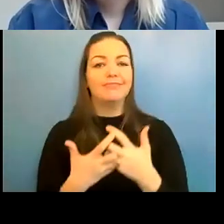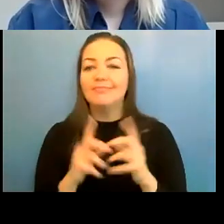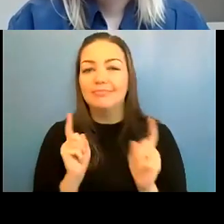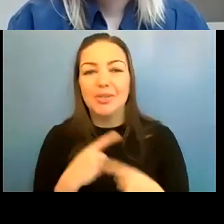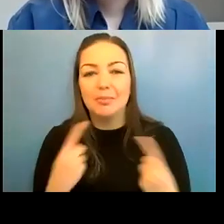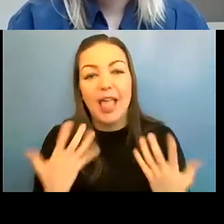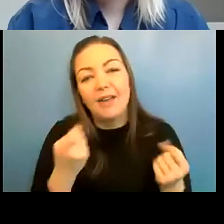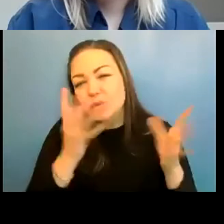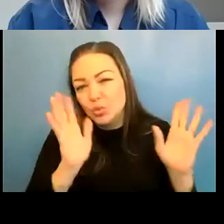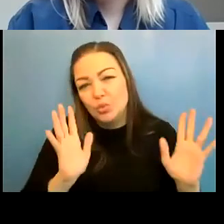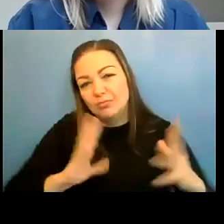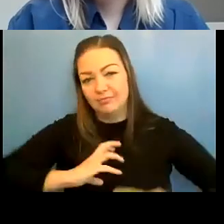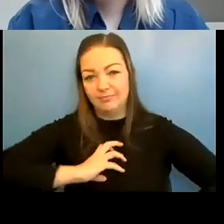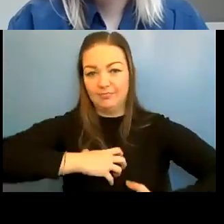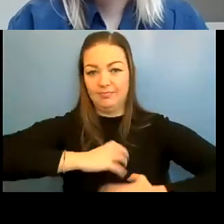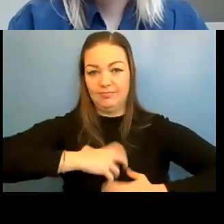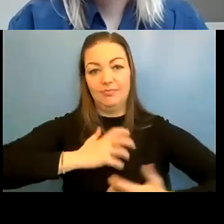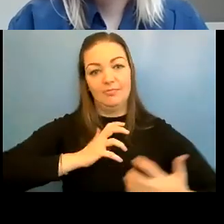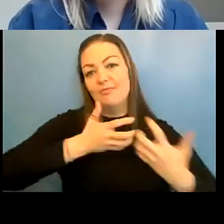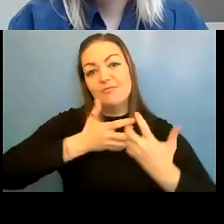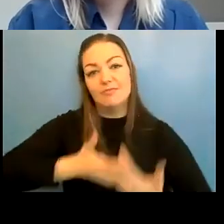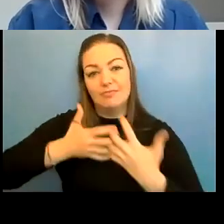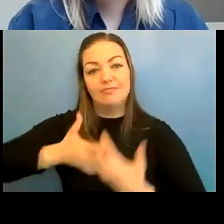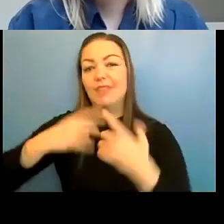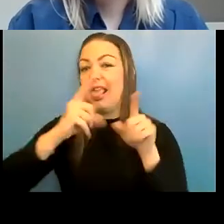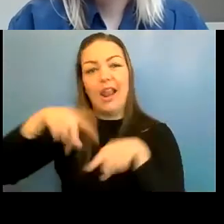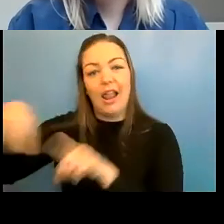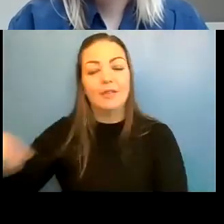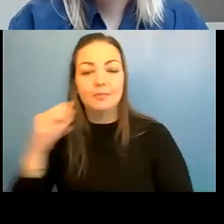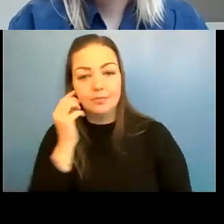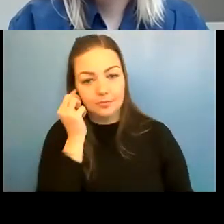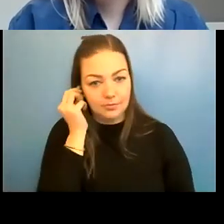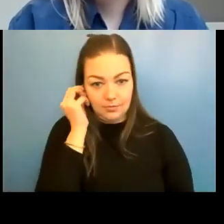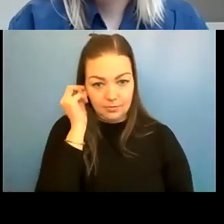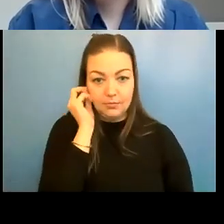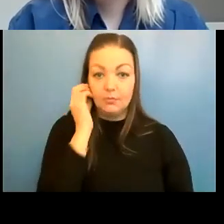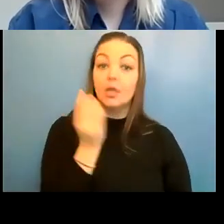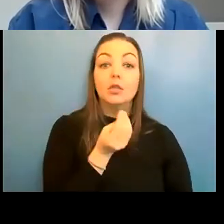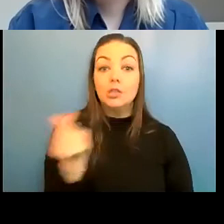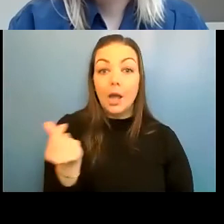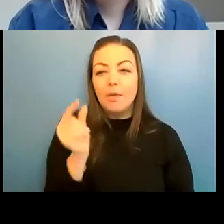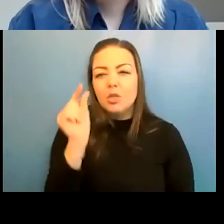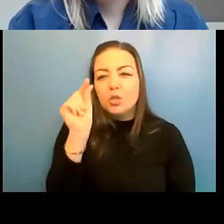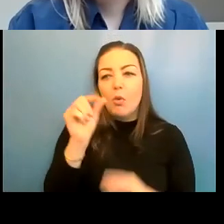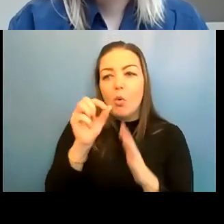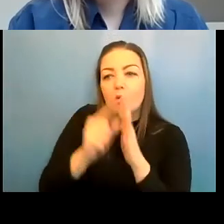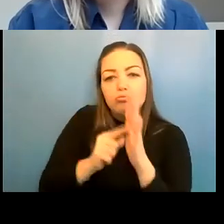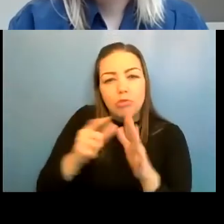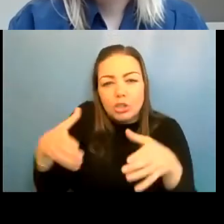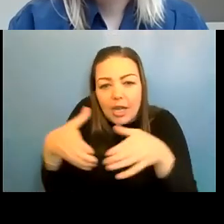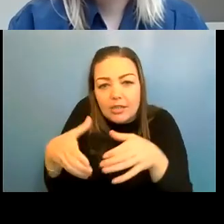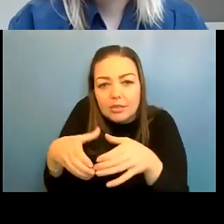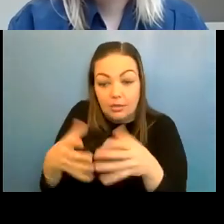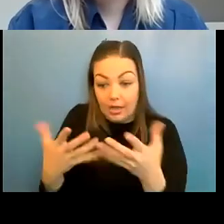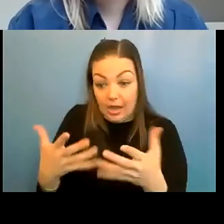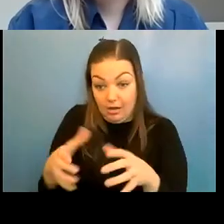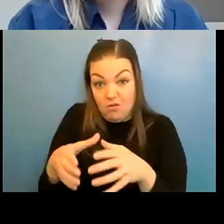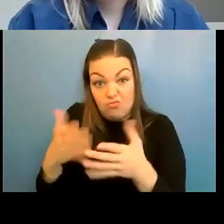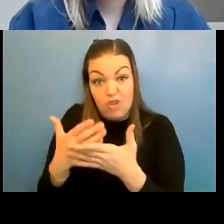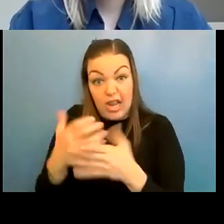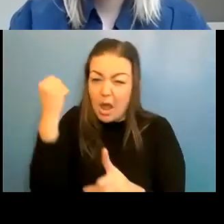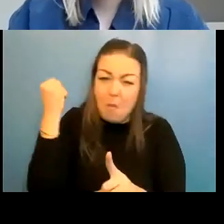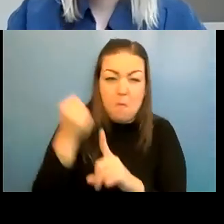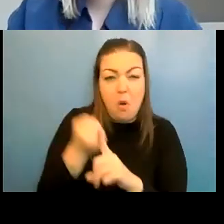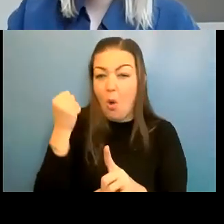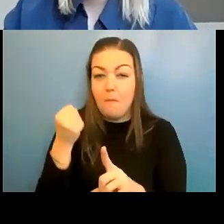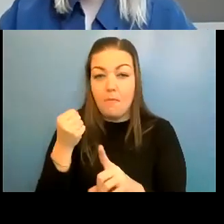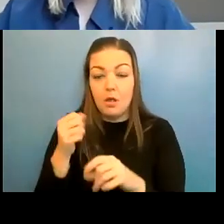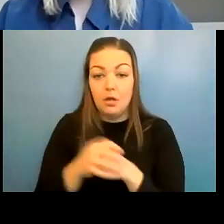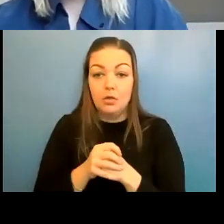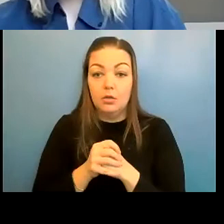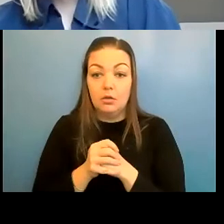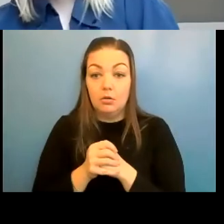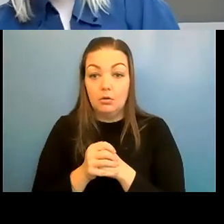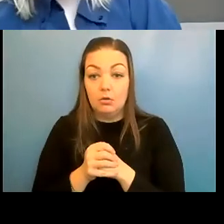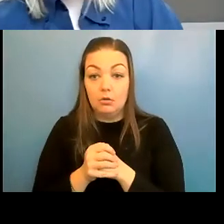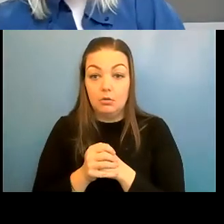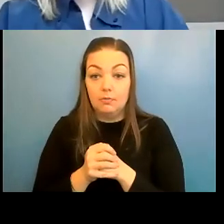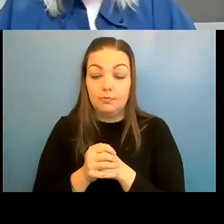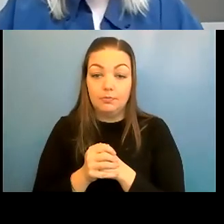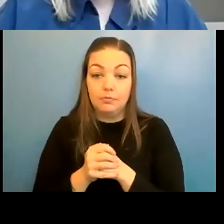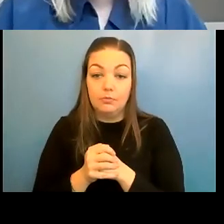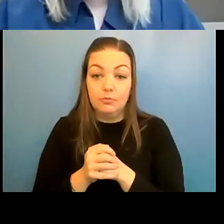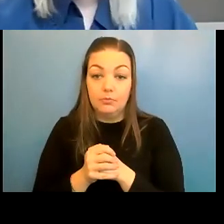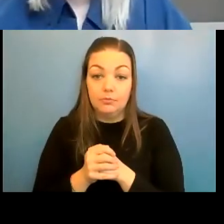perceive access, attitudes around relaxed performance, neurodiversity, all of those things, there is no one size fits all, and some of the smallest projects can have